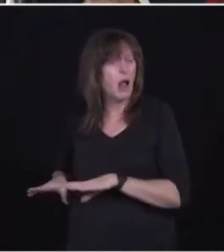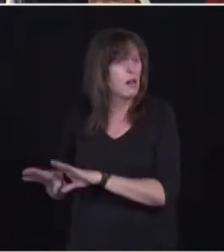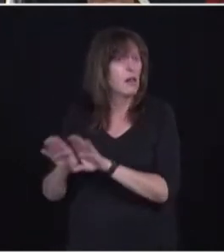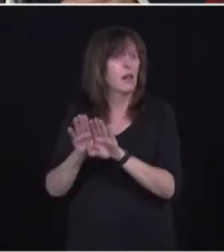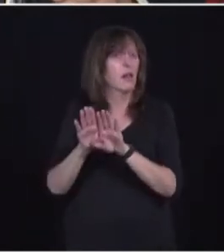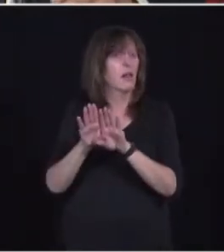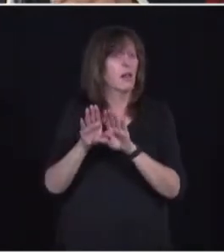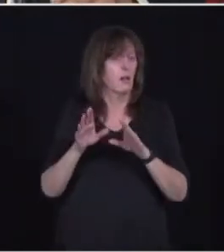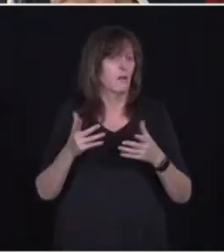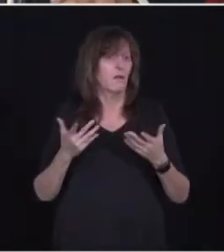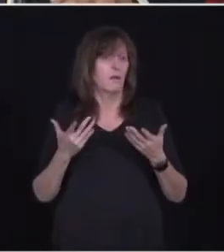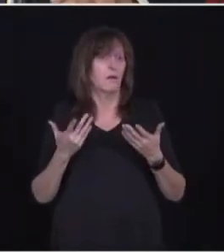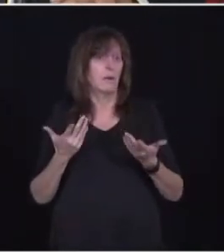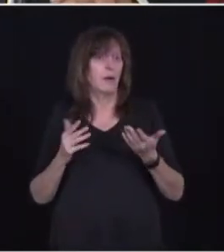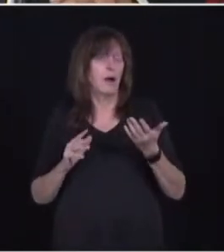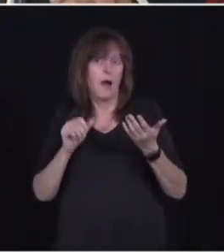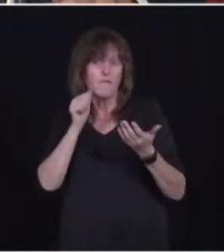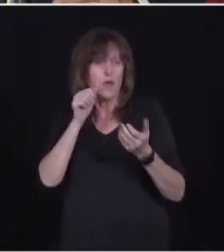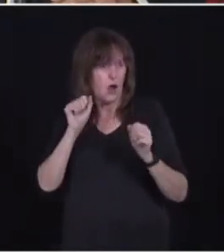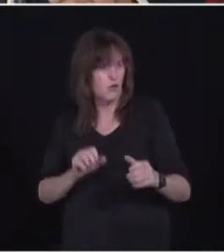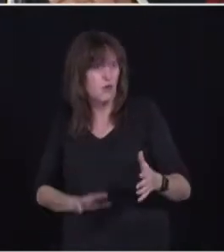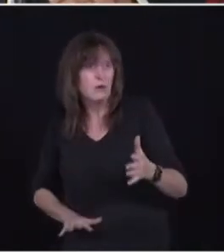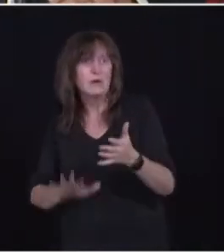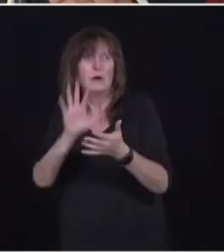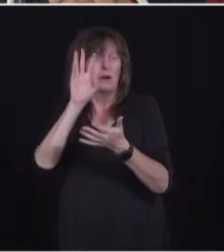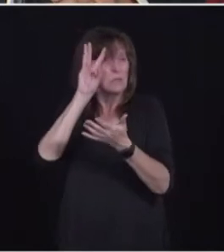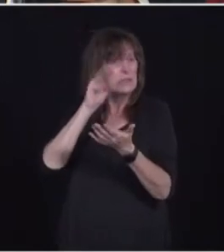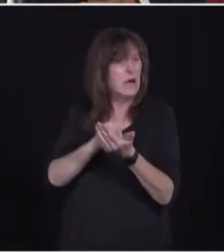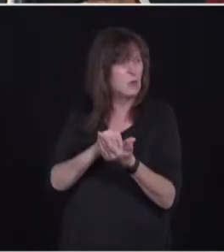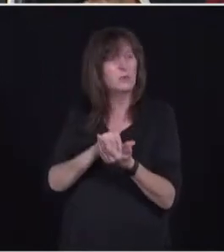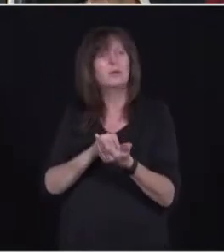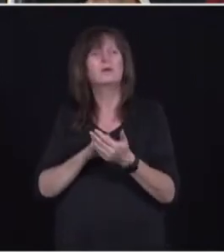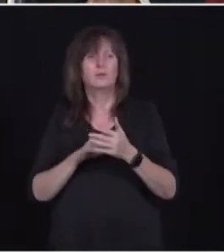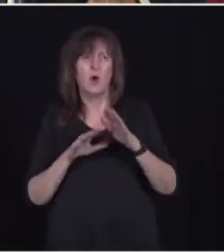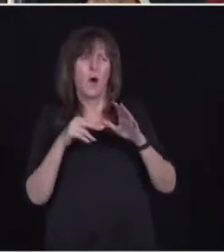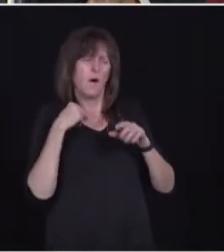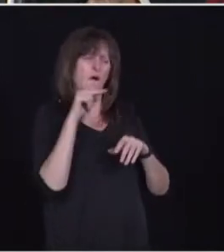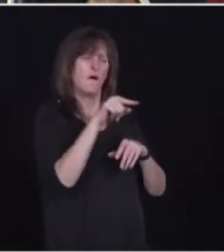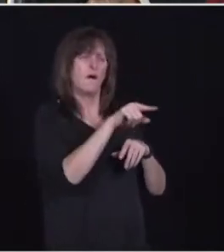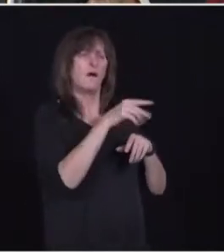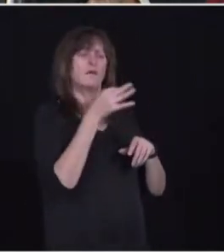to the modelling couple weeks ago we saw the worst-case scenario so I sat back and thought if